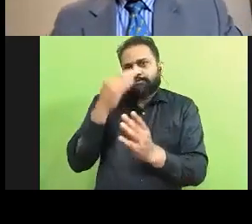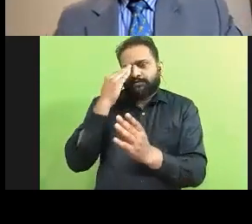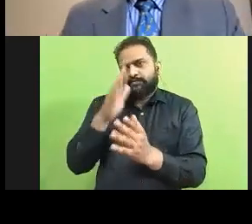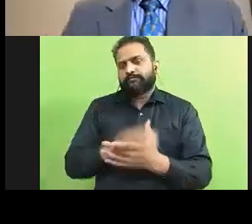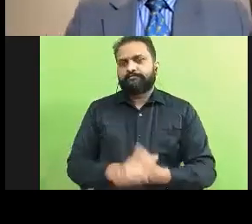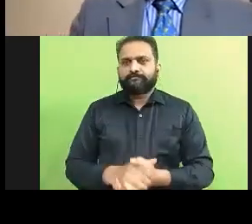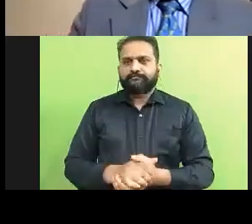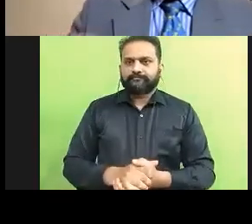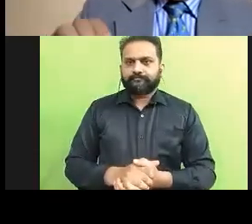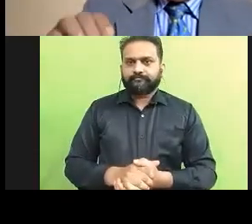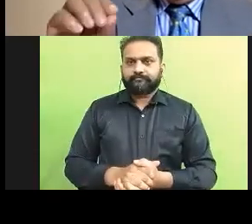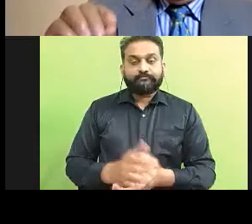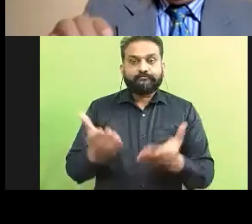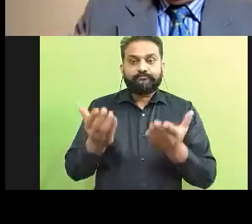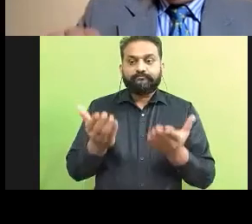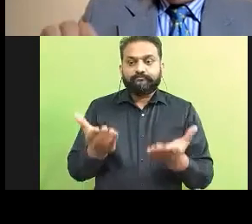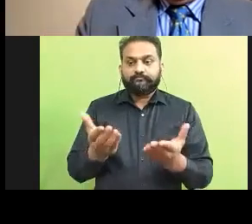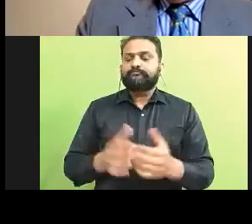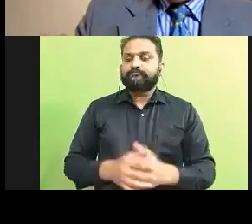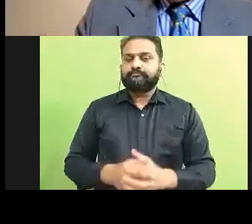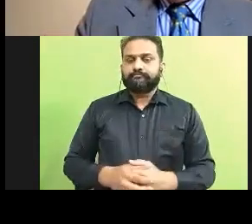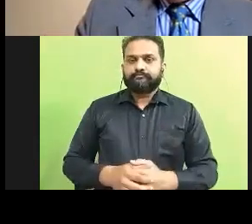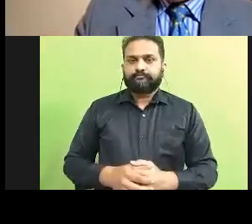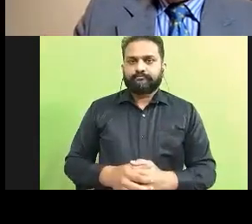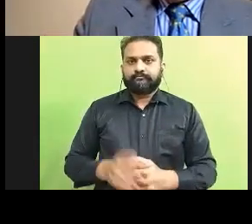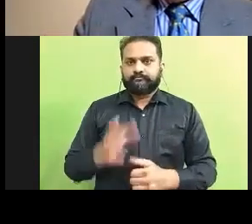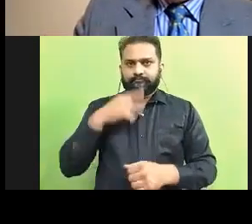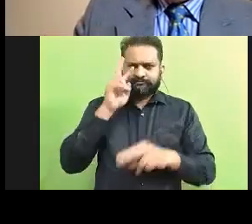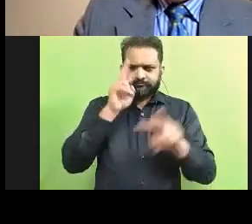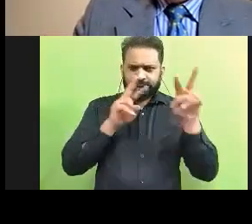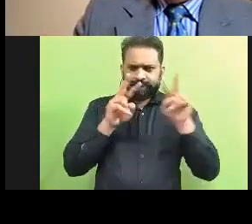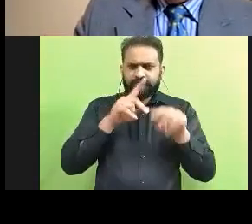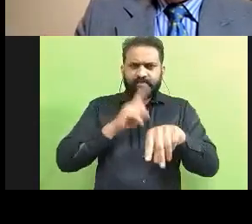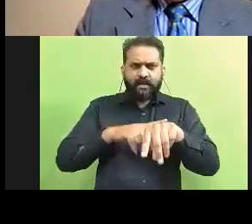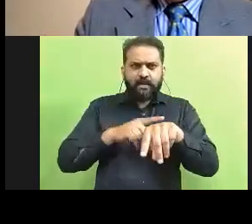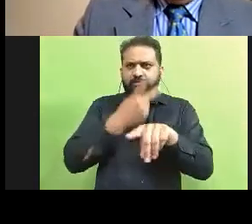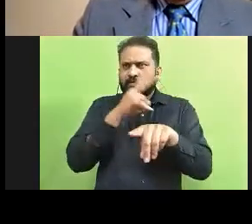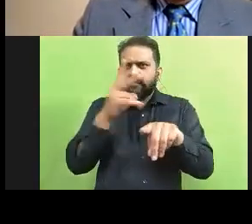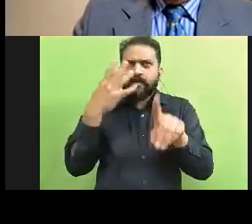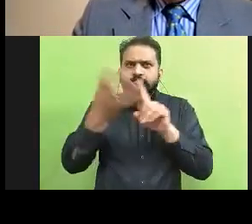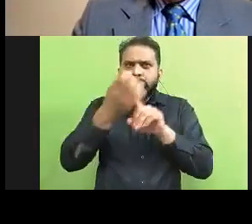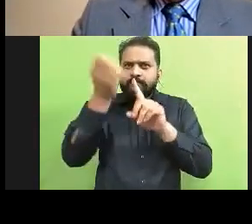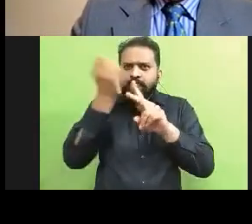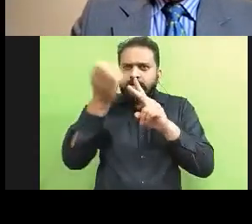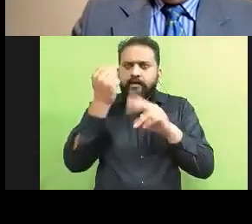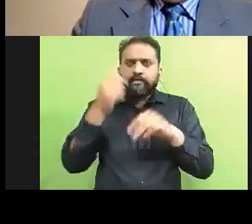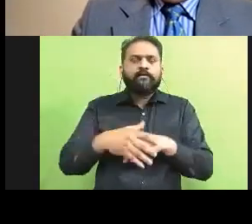now we have find out all the time dates days and everything